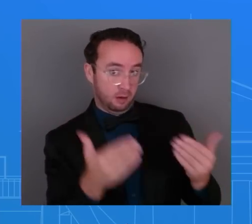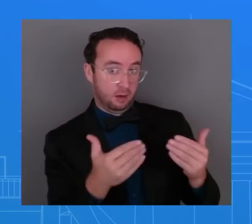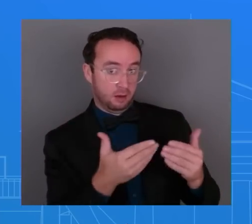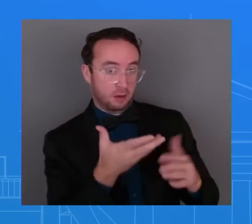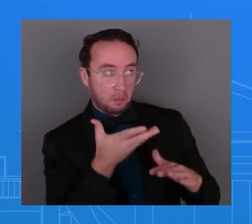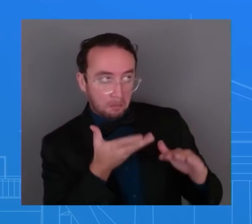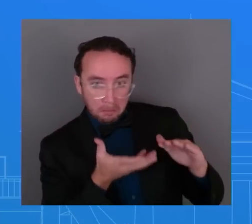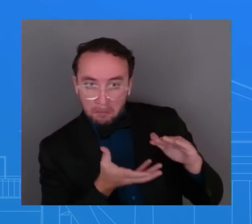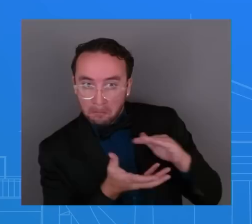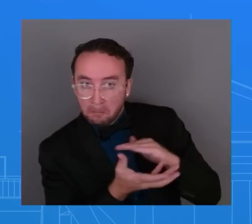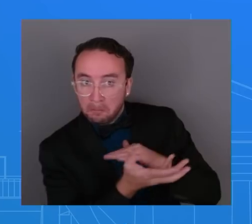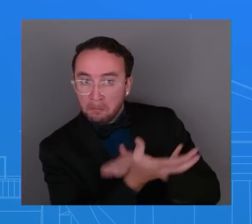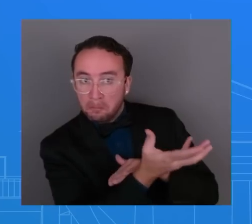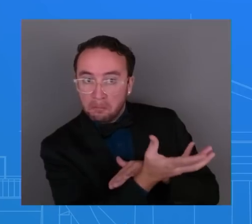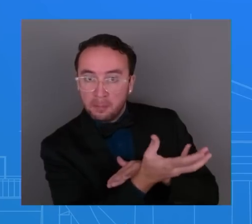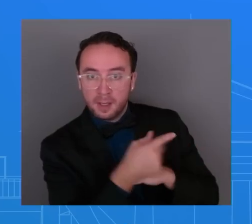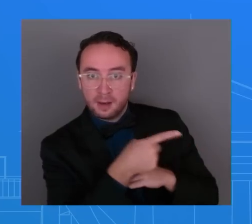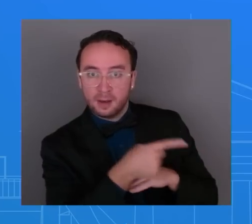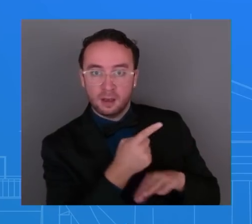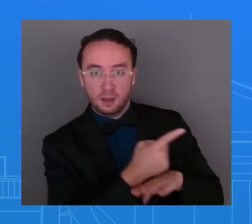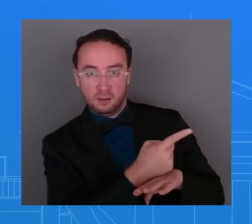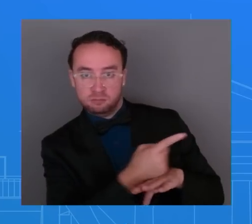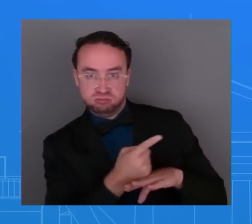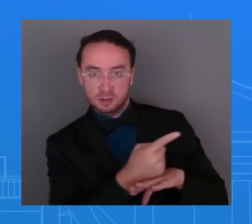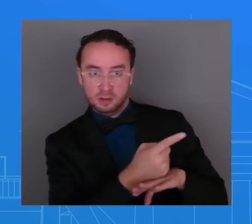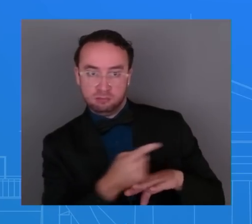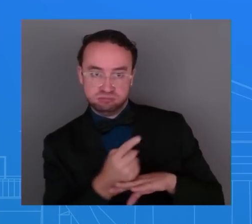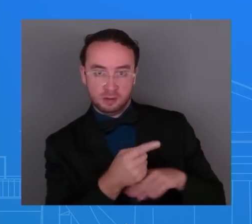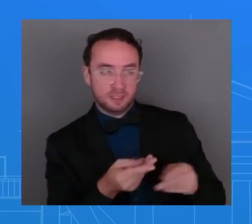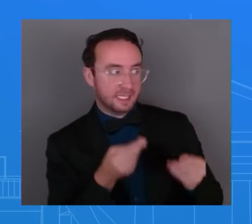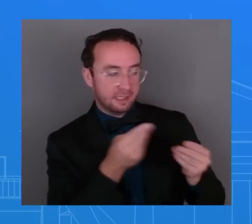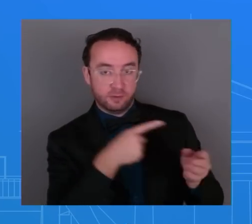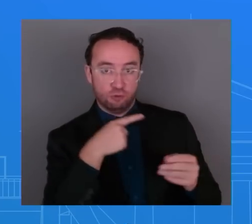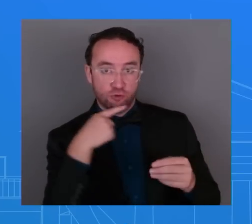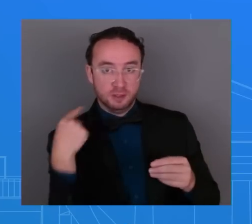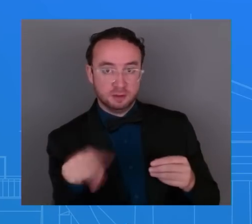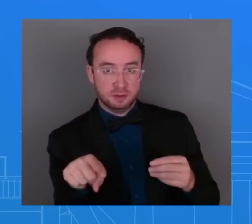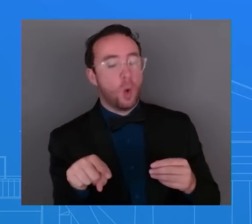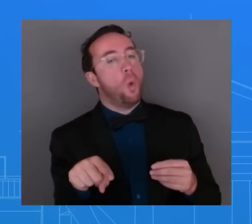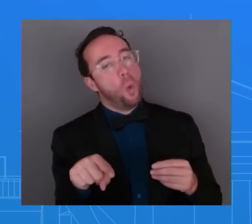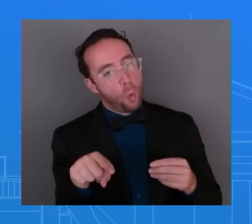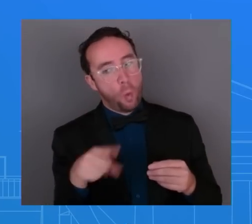for Russia's war of aggression against Ukraine. During his campaign, the Iranian president